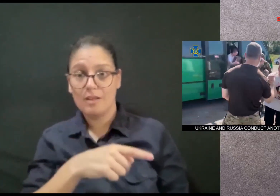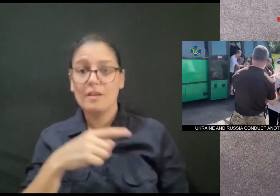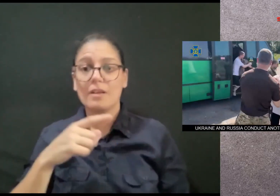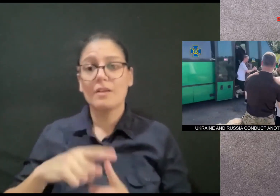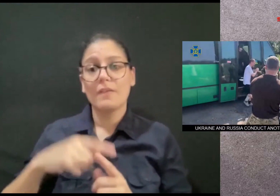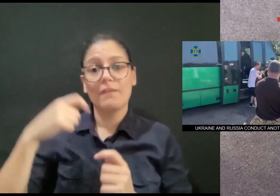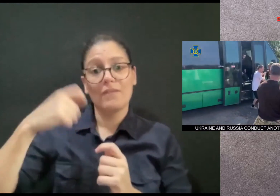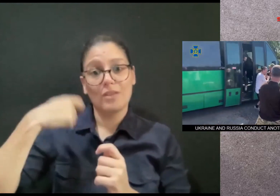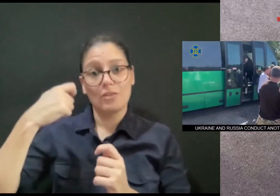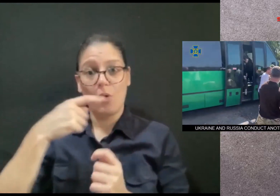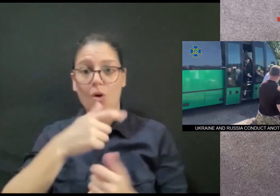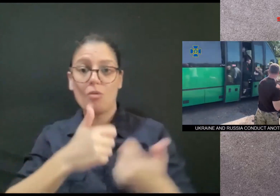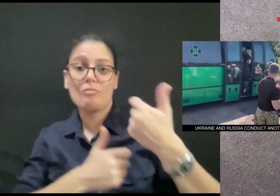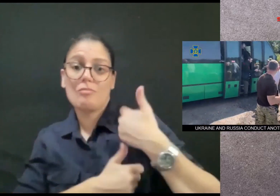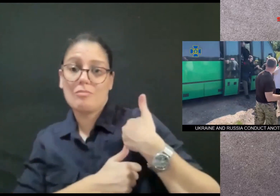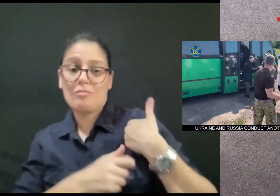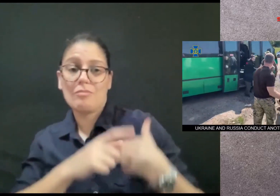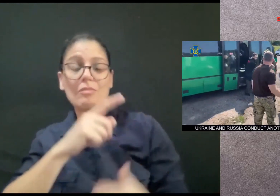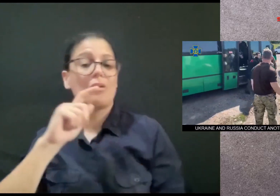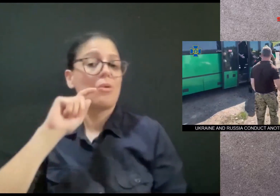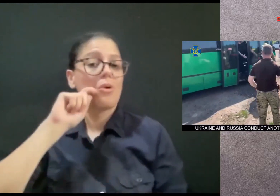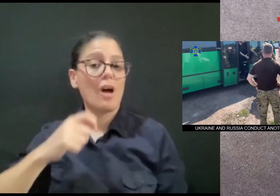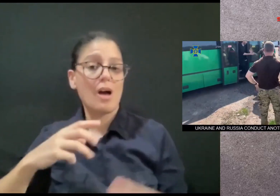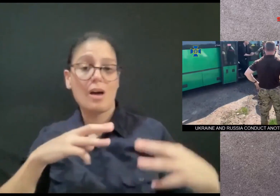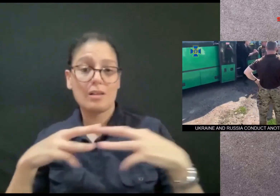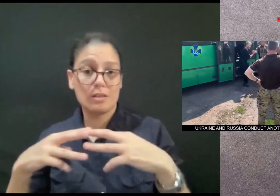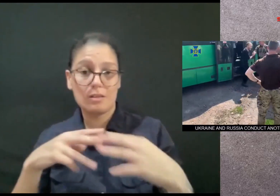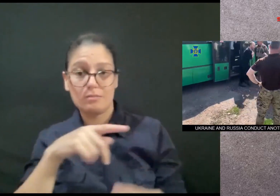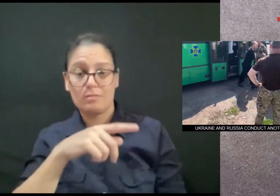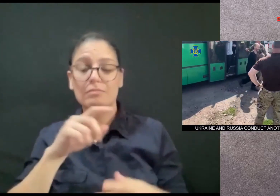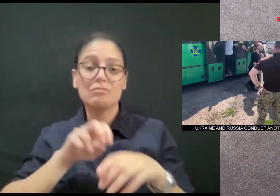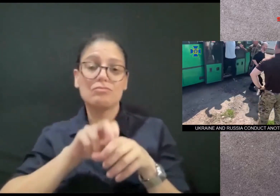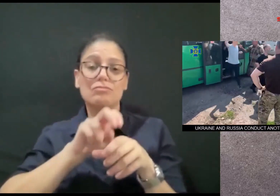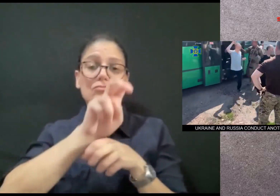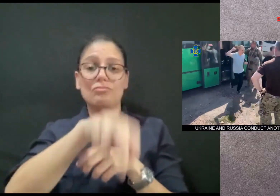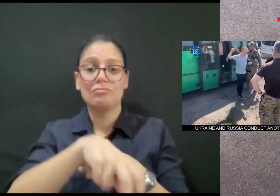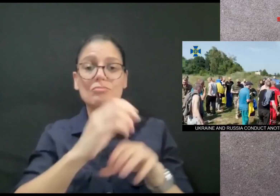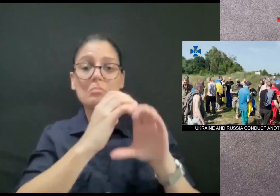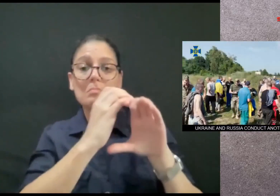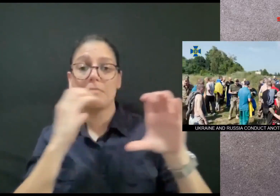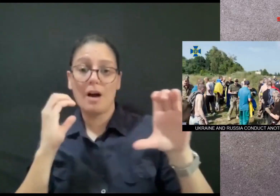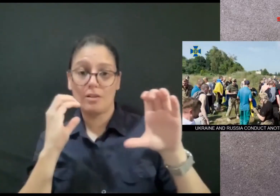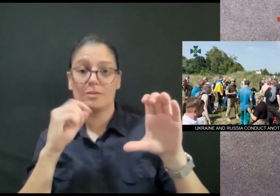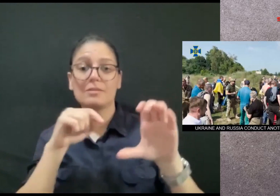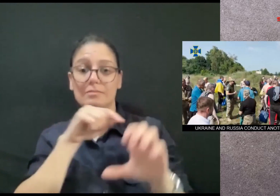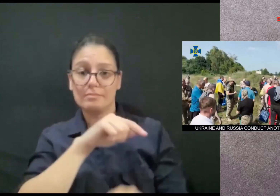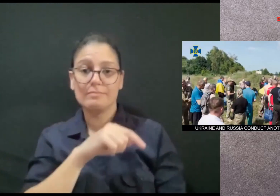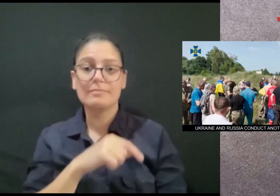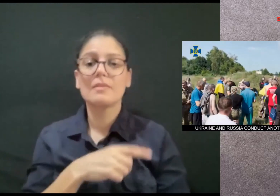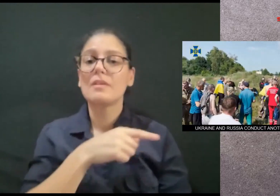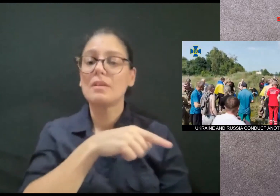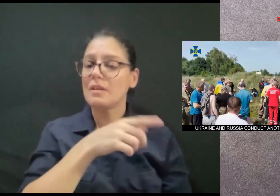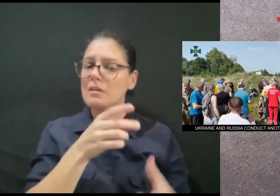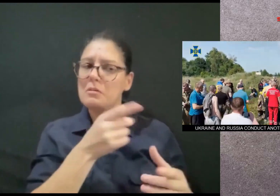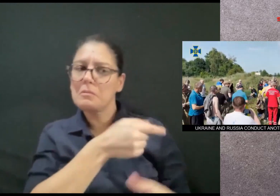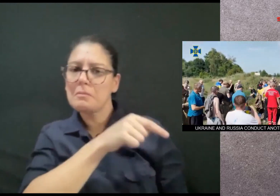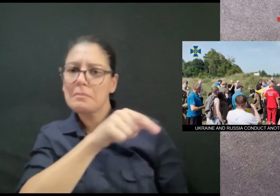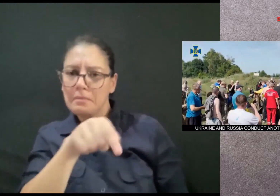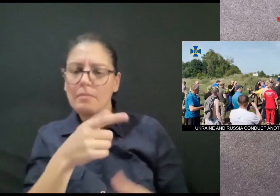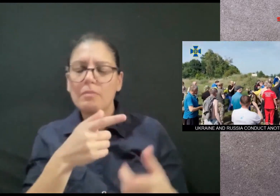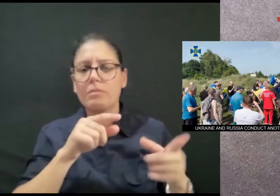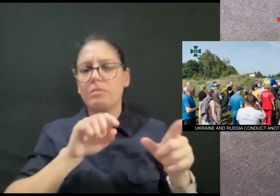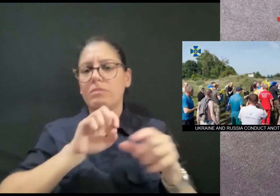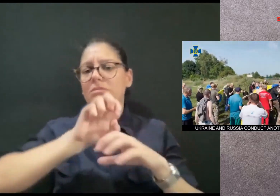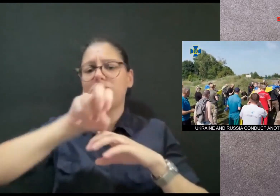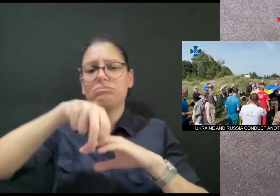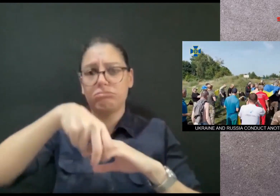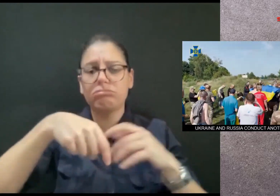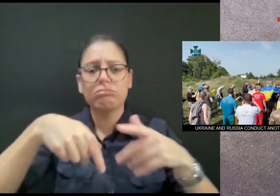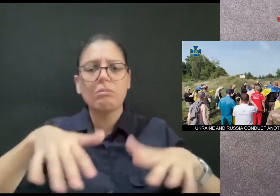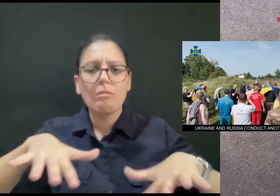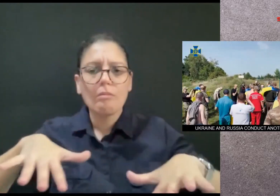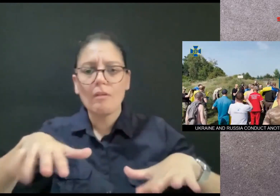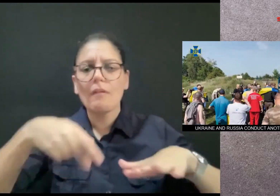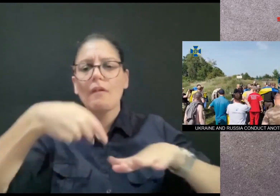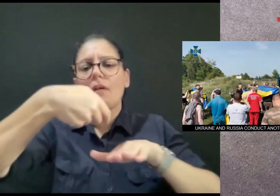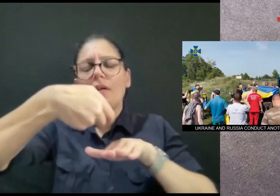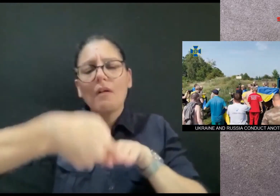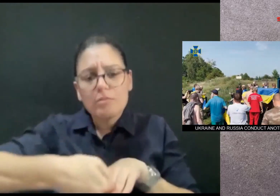this is video of Ukraine soldiers of war getting off a bus some of the soldiers fell to the